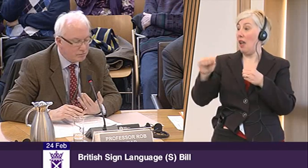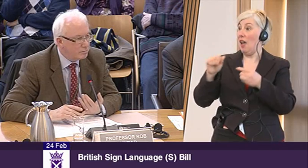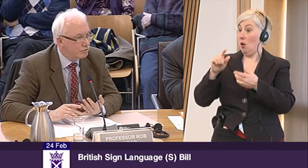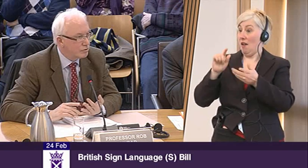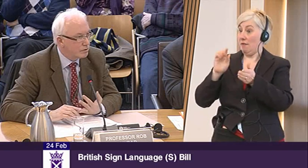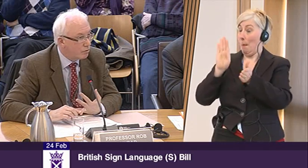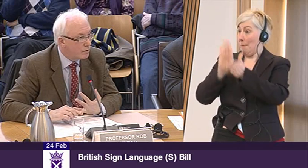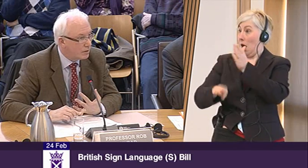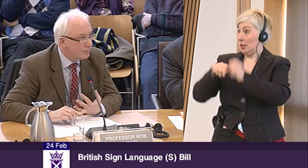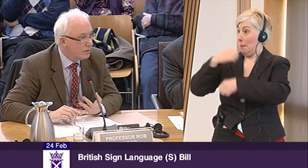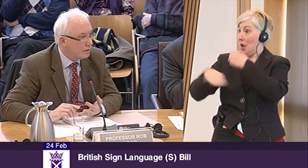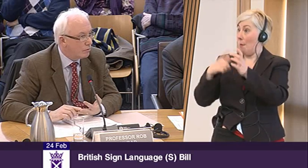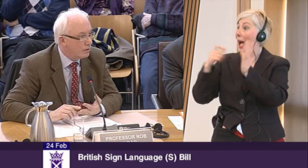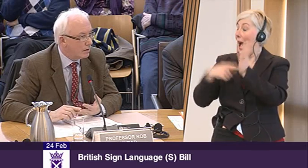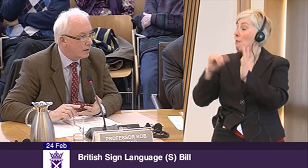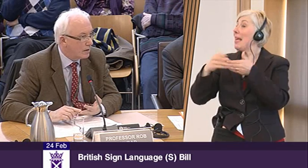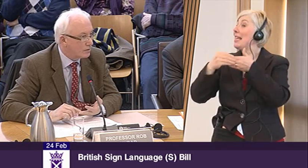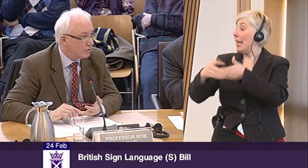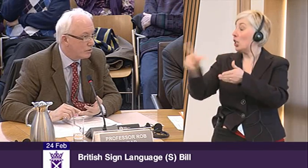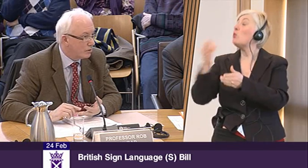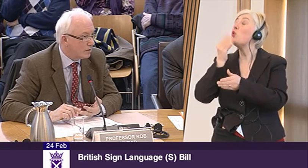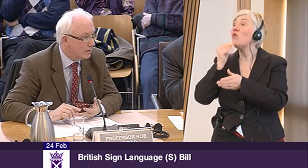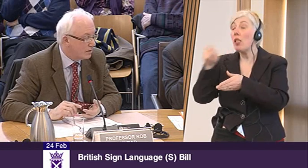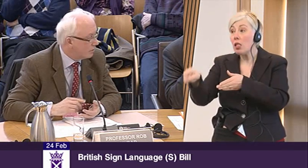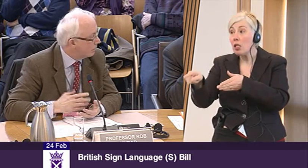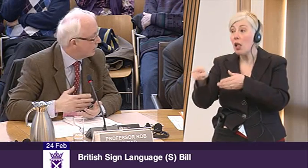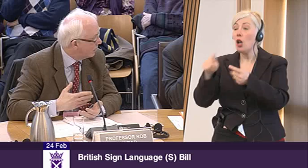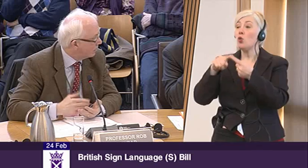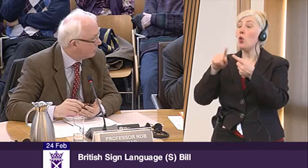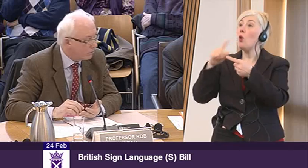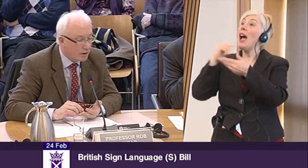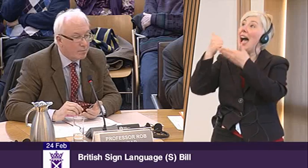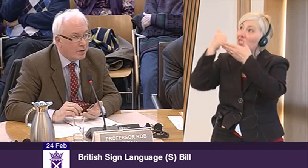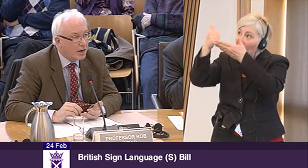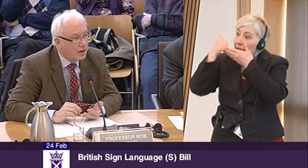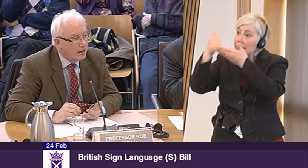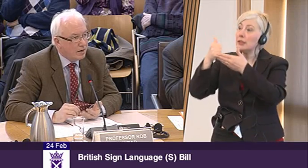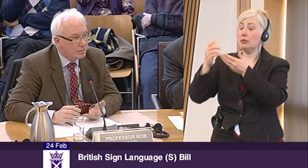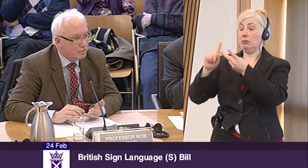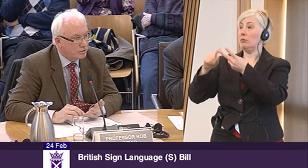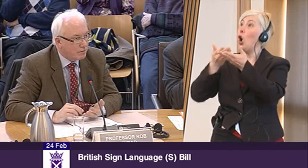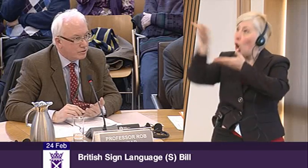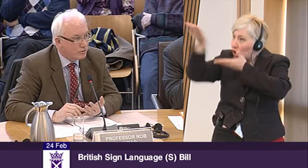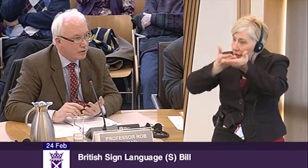Those two principles are important. There should be advice and consultation, and a link